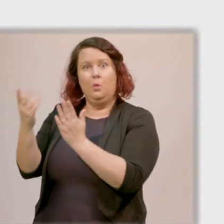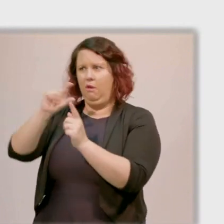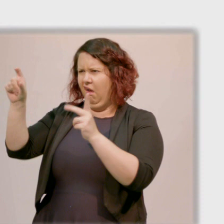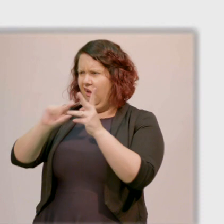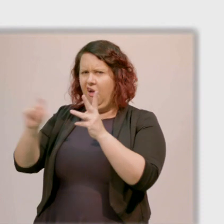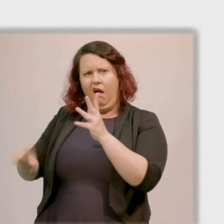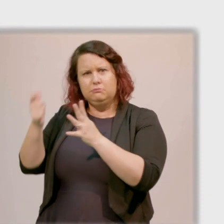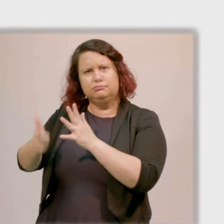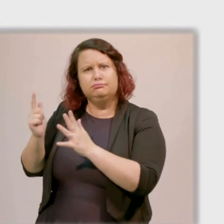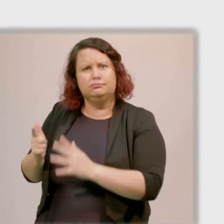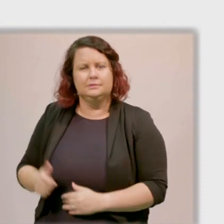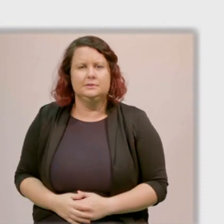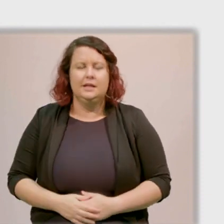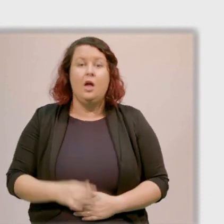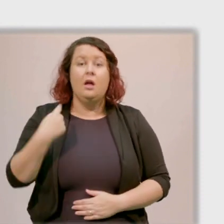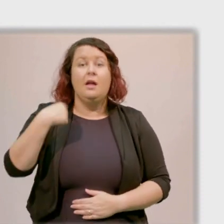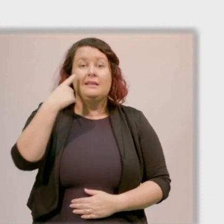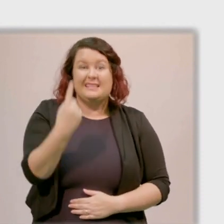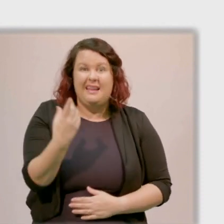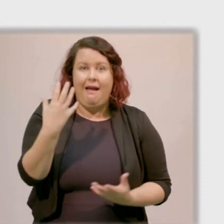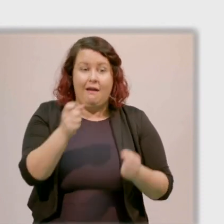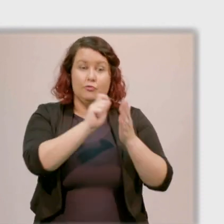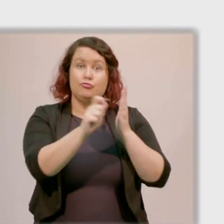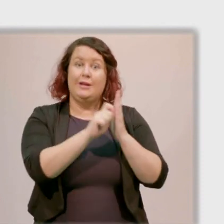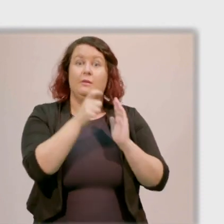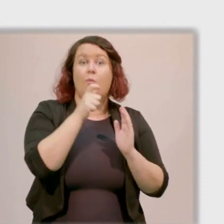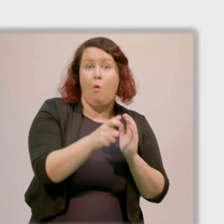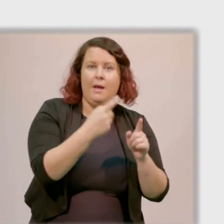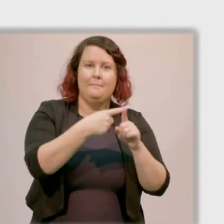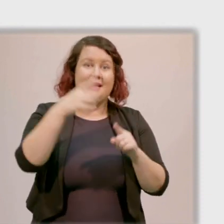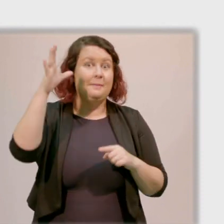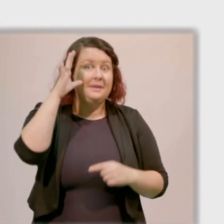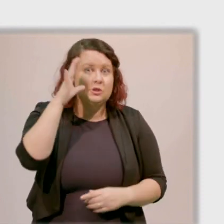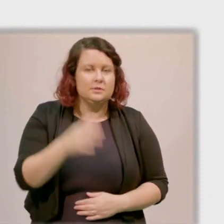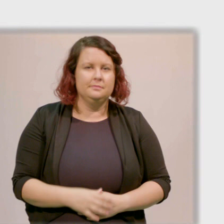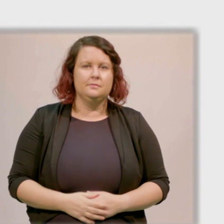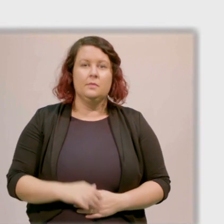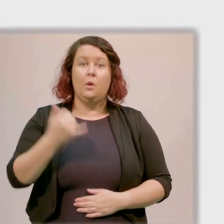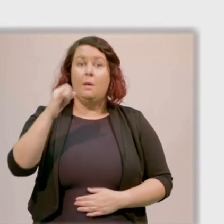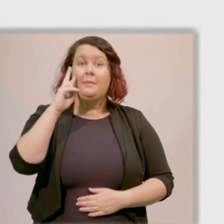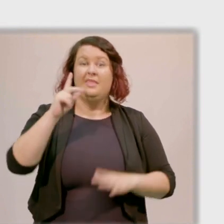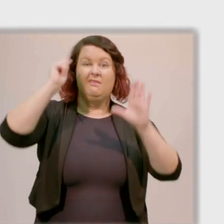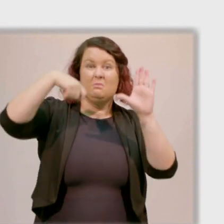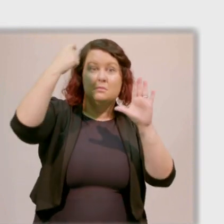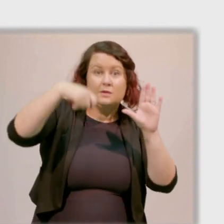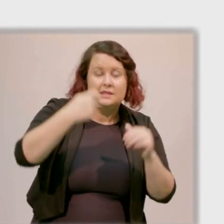where the author uses written text and images. You may have also thought of stop motion animation movies,